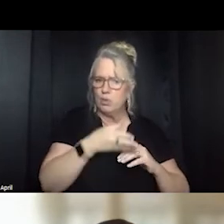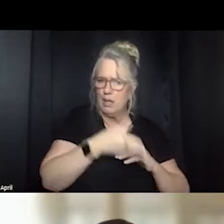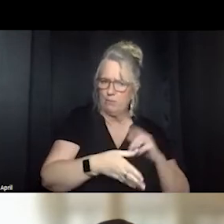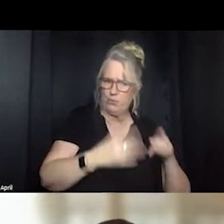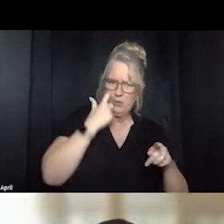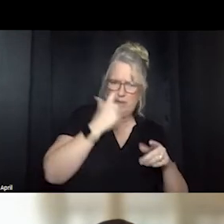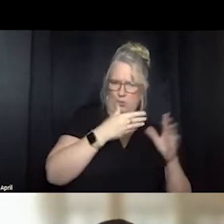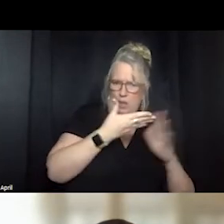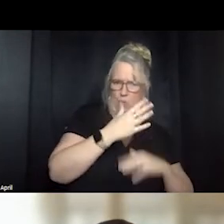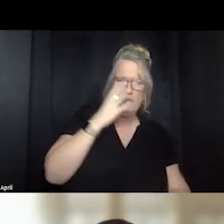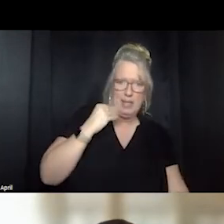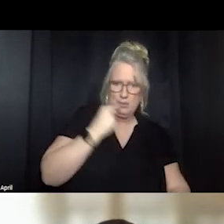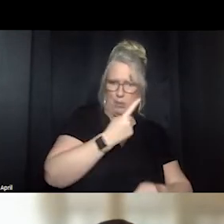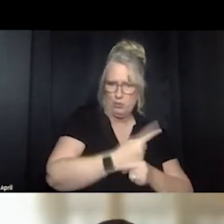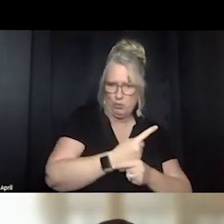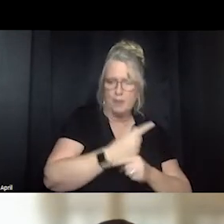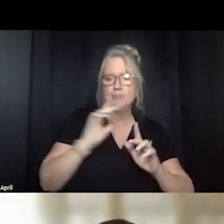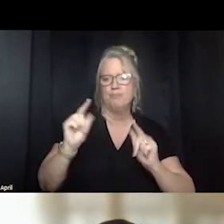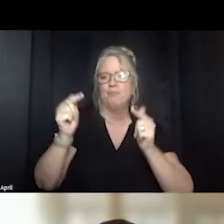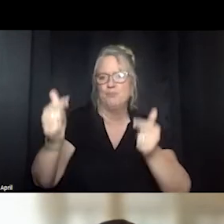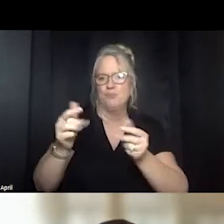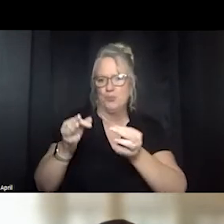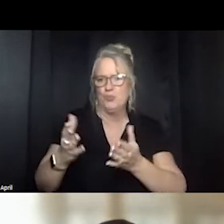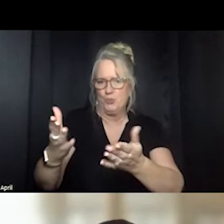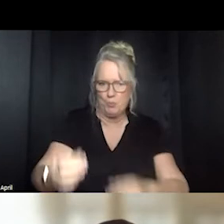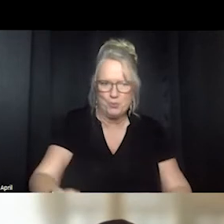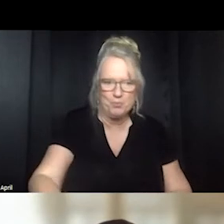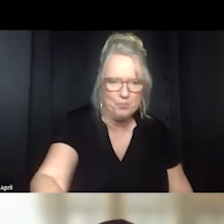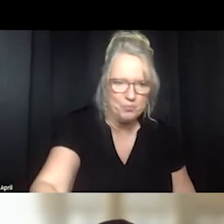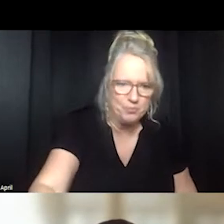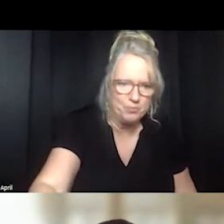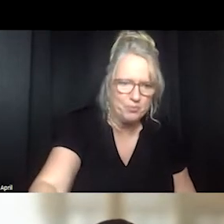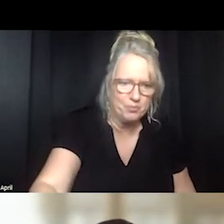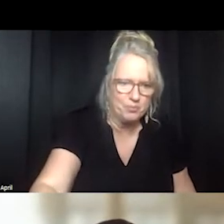THAT EXPERIENCE, RIGHT. SO, THERE IS, I THINK THERE IS A LOT THERE WE CAN CATCH. AND, AND GET